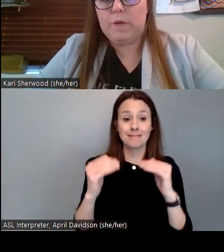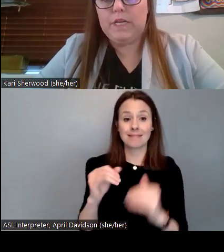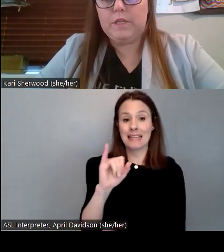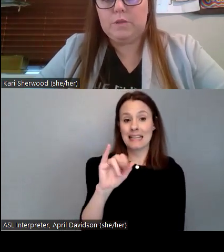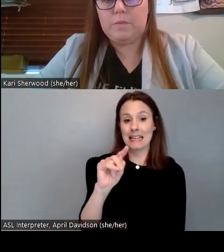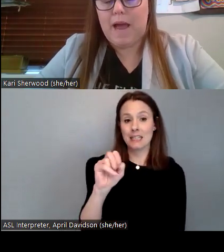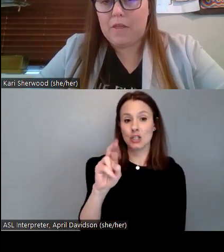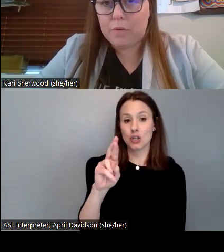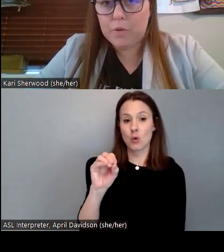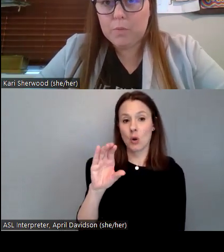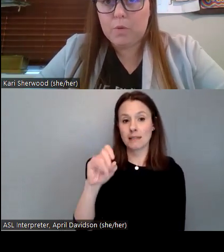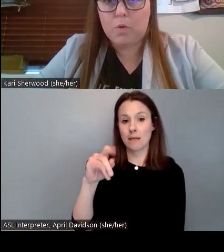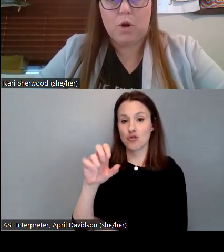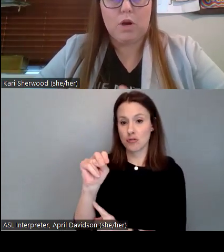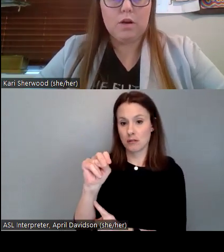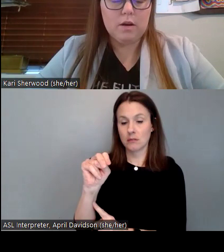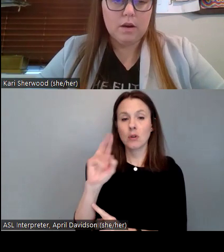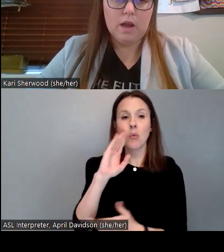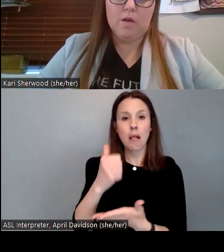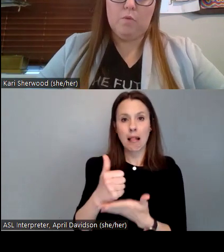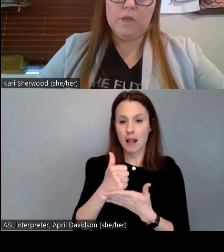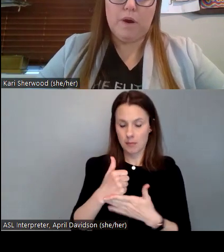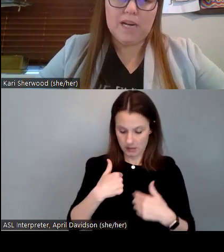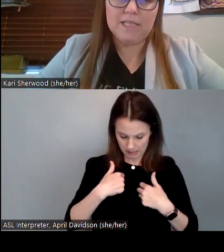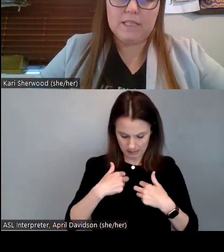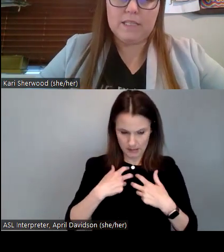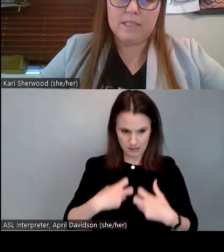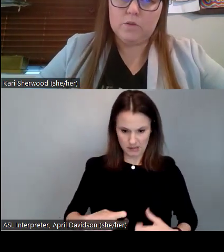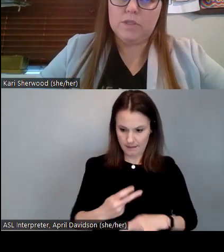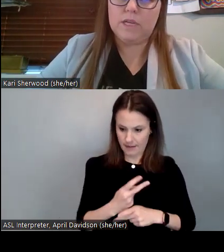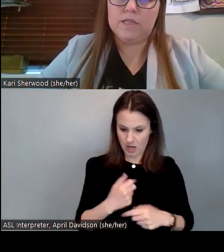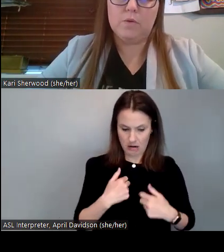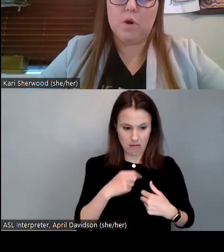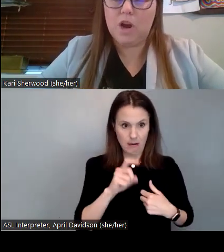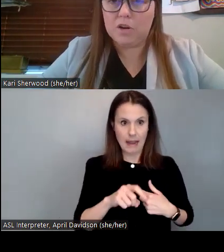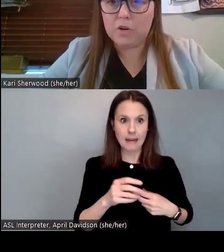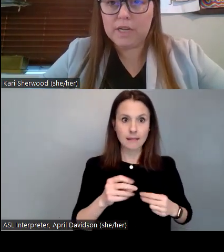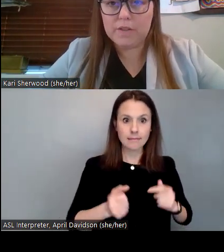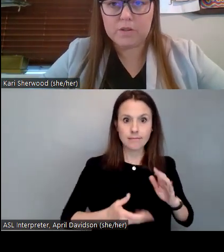when we need to use the bathroom or when the body signals to us that we're hungry,